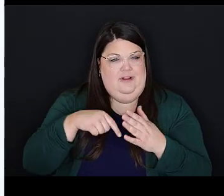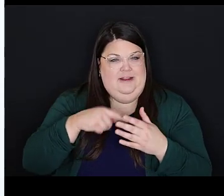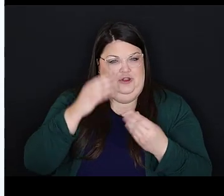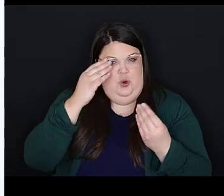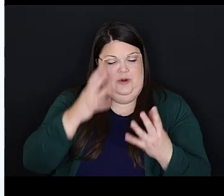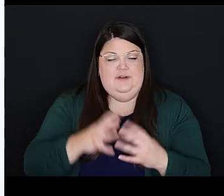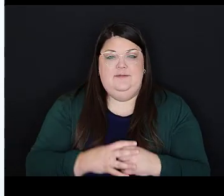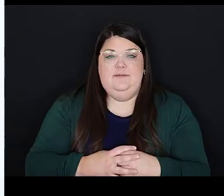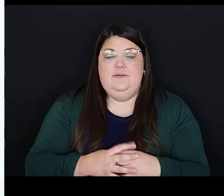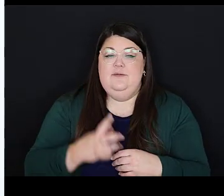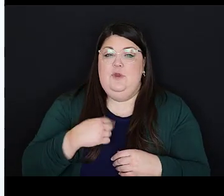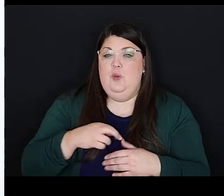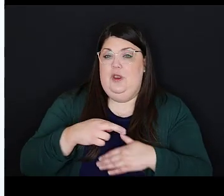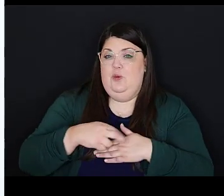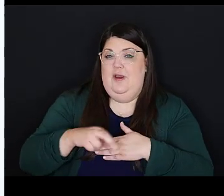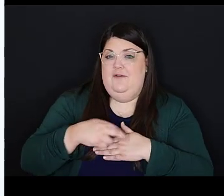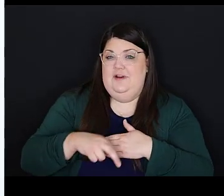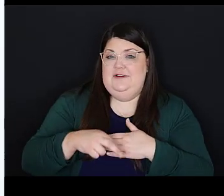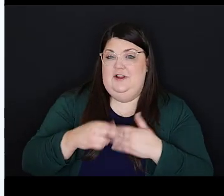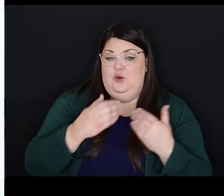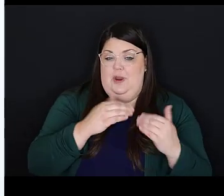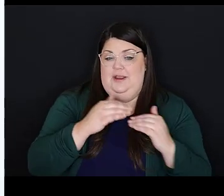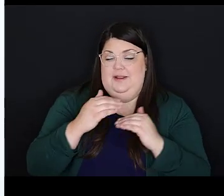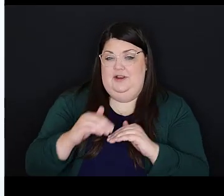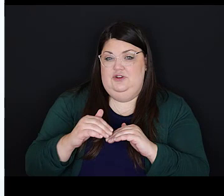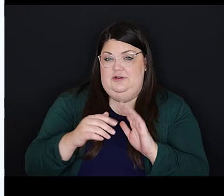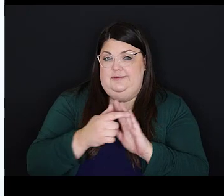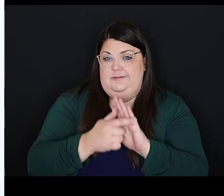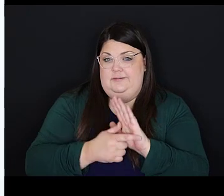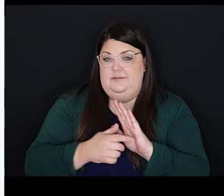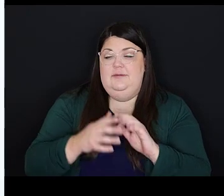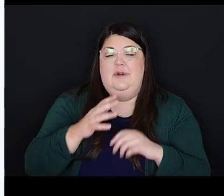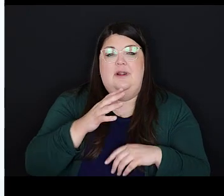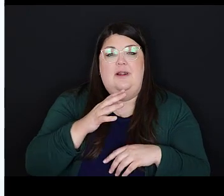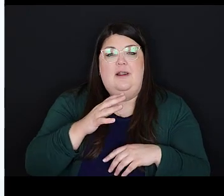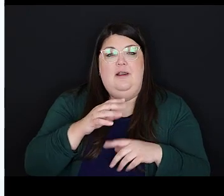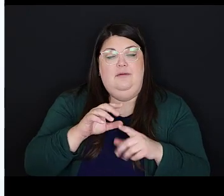We reference the regulations outlining the terms and conditions of an award